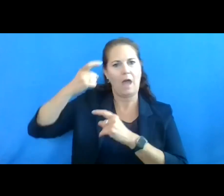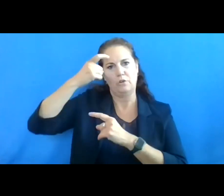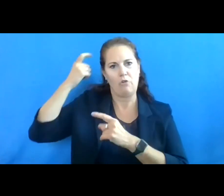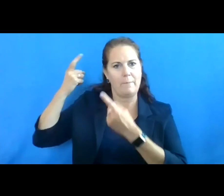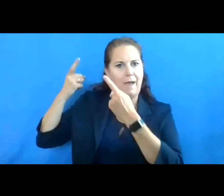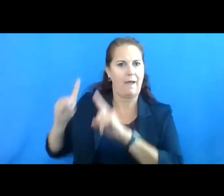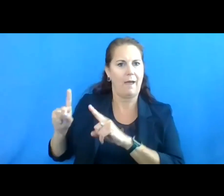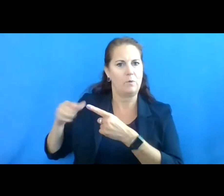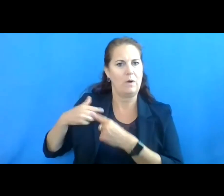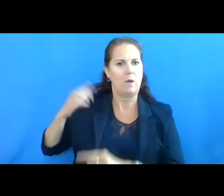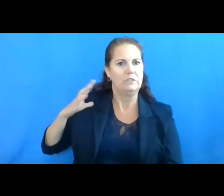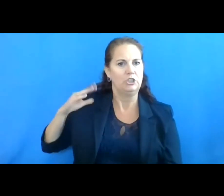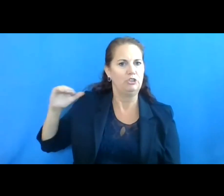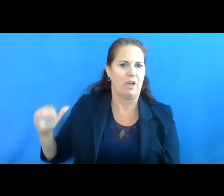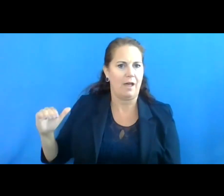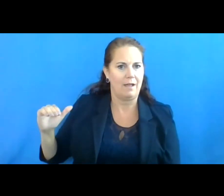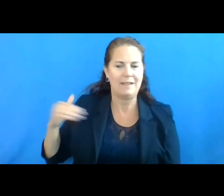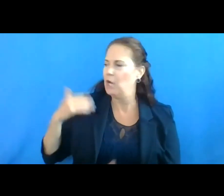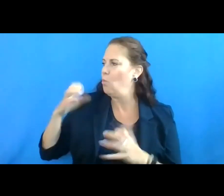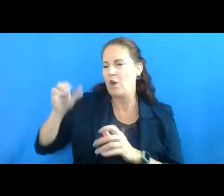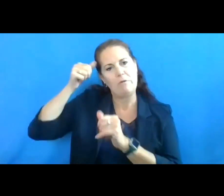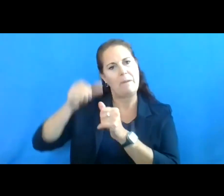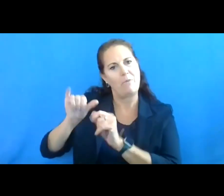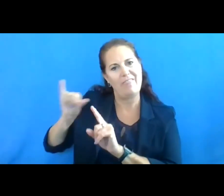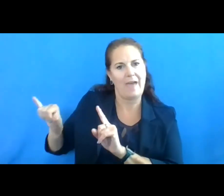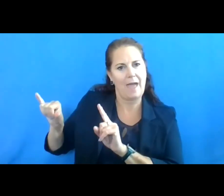I don’t want to remember.